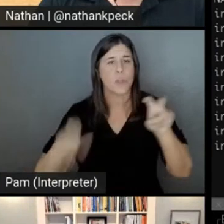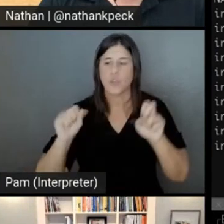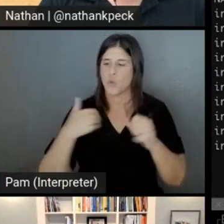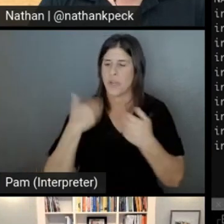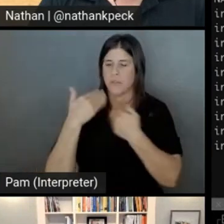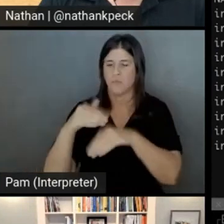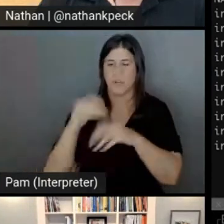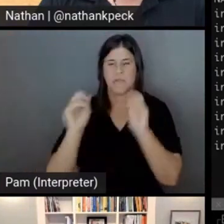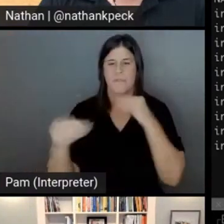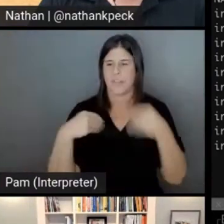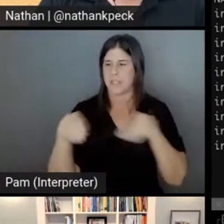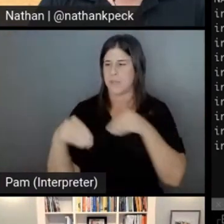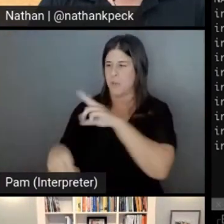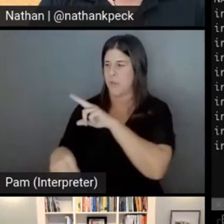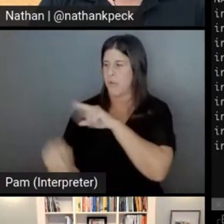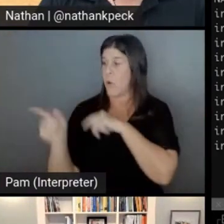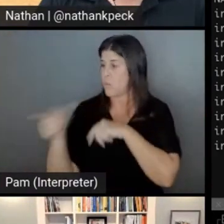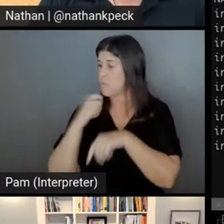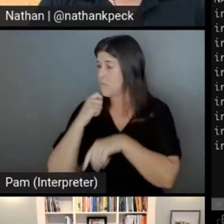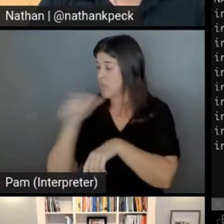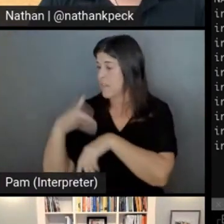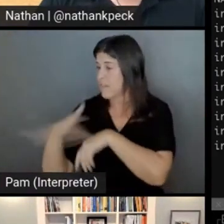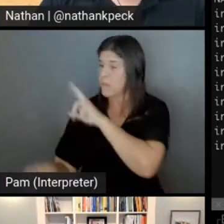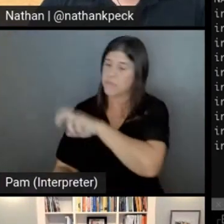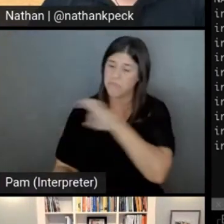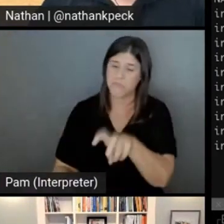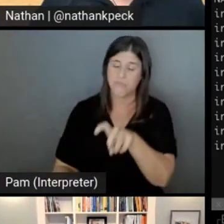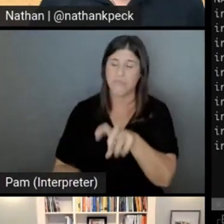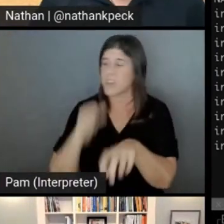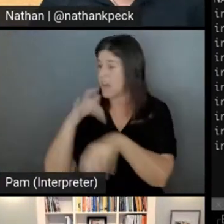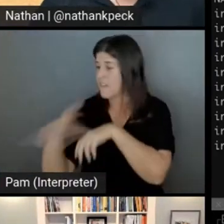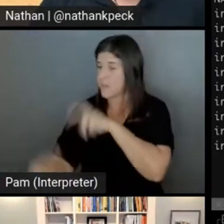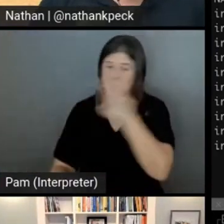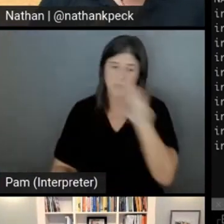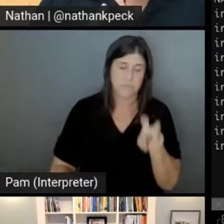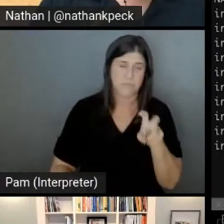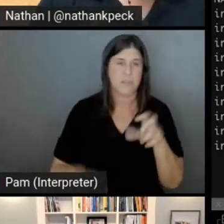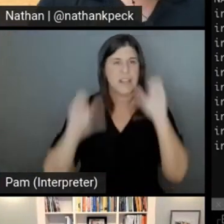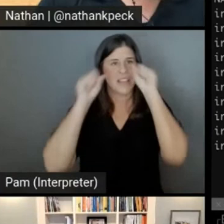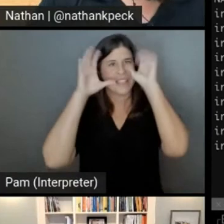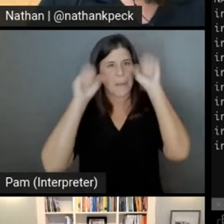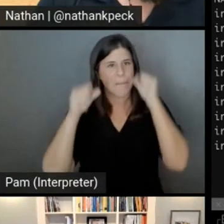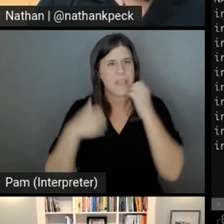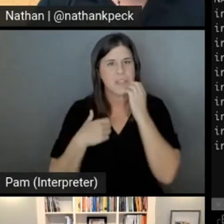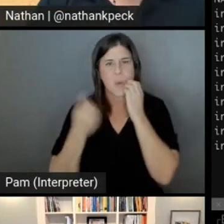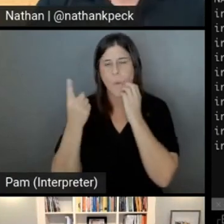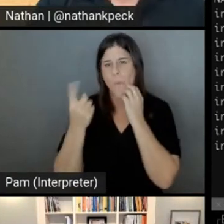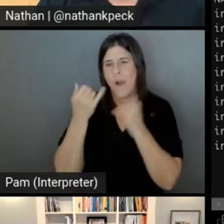that it'll pick something else instead. That's amazing. So one last thing maybe we can touch on